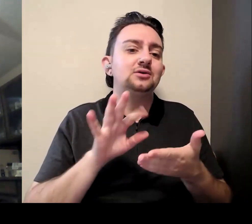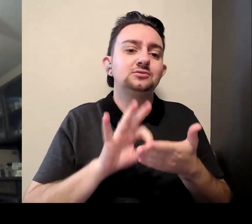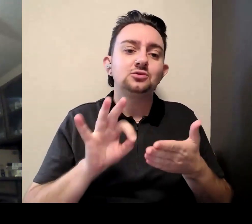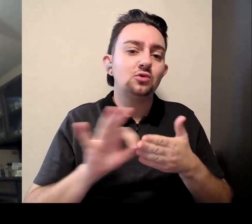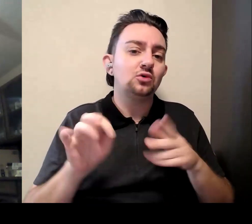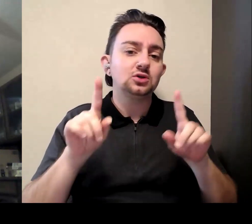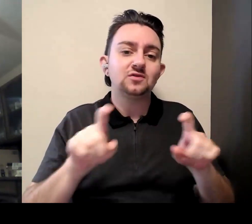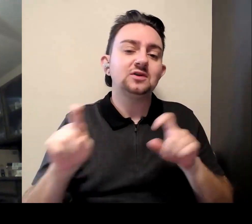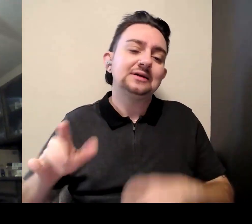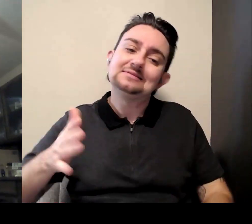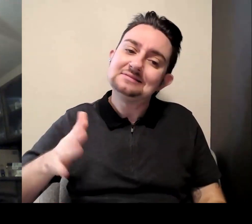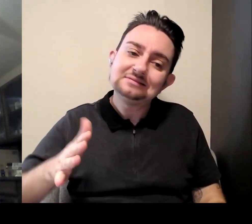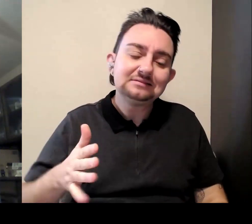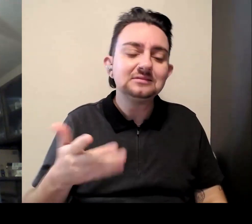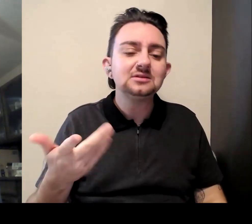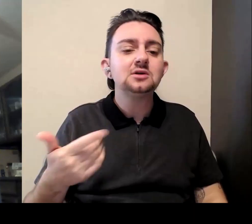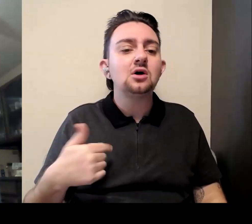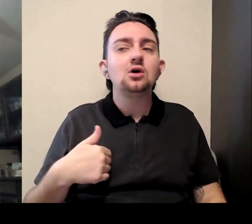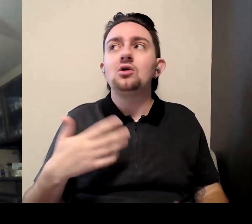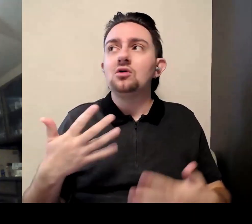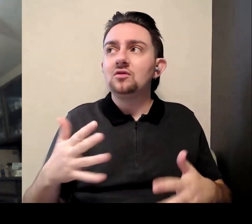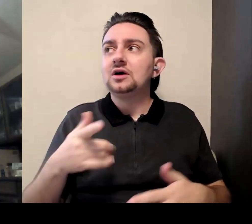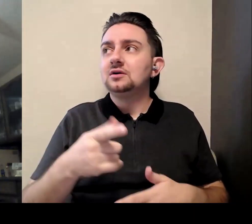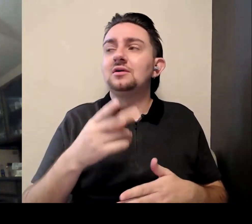So we got what was then high tech for the time.